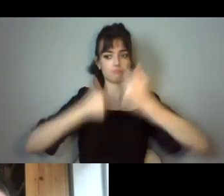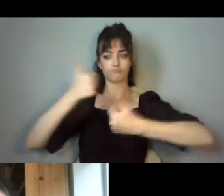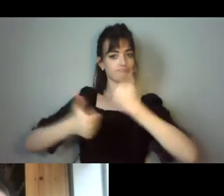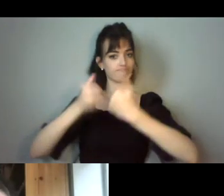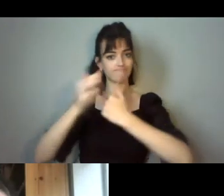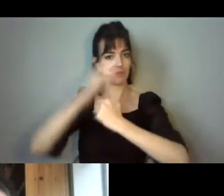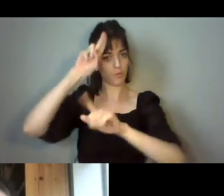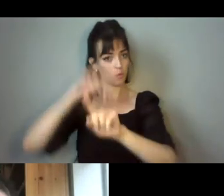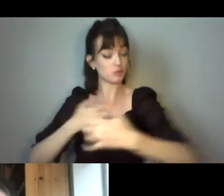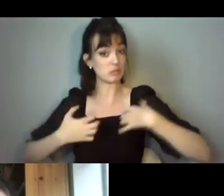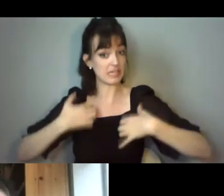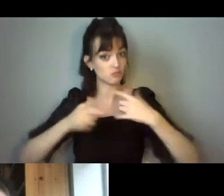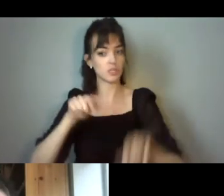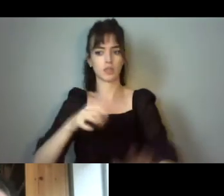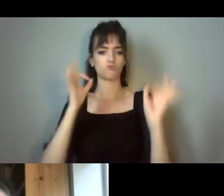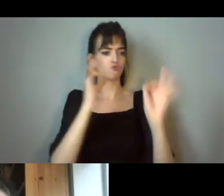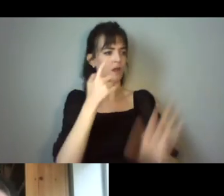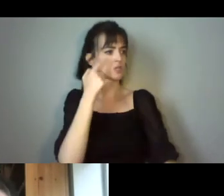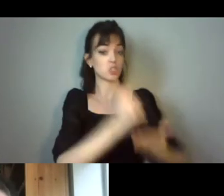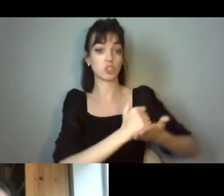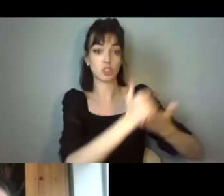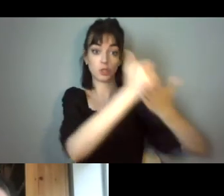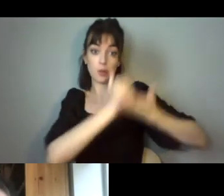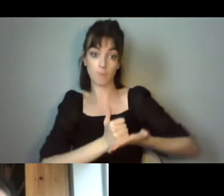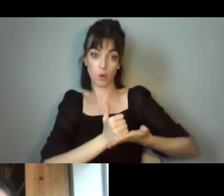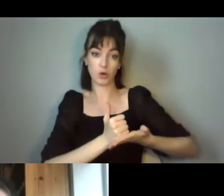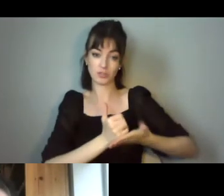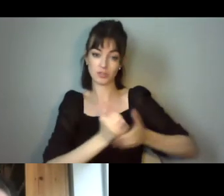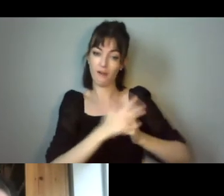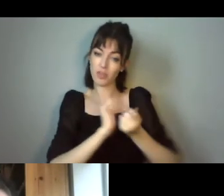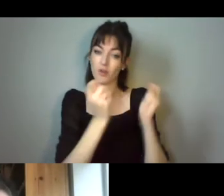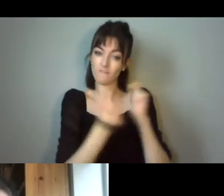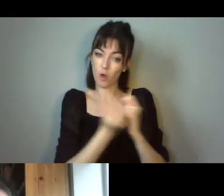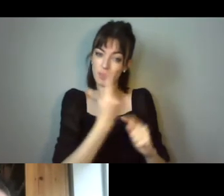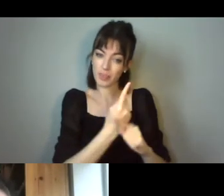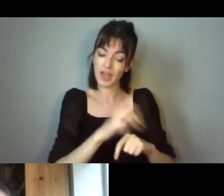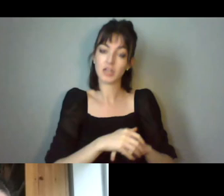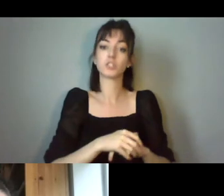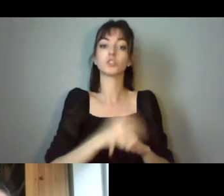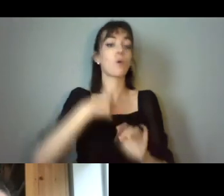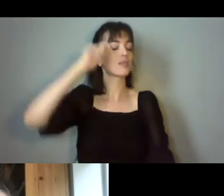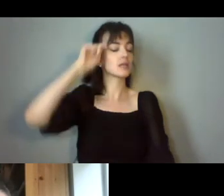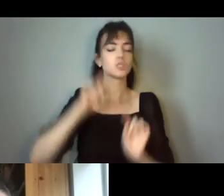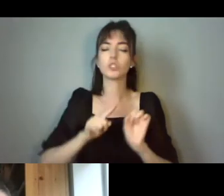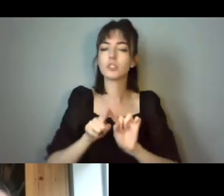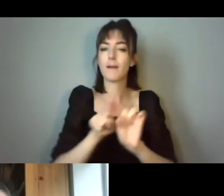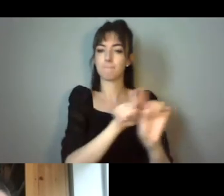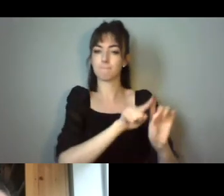significantly in support of that reform. And I think similar process, although less publicly